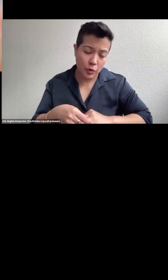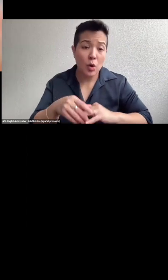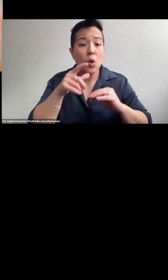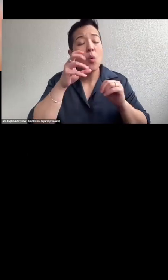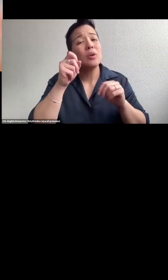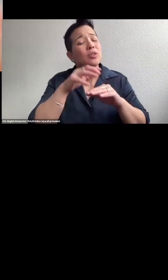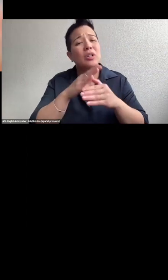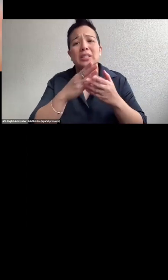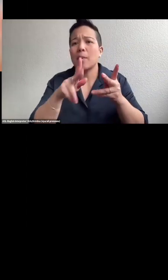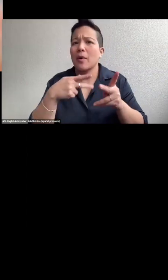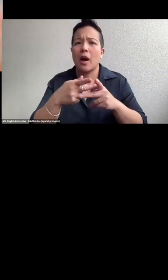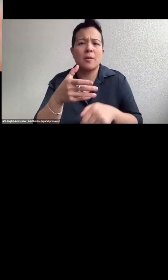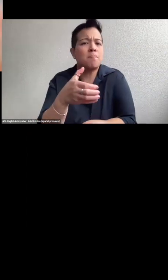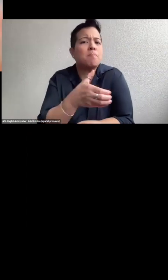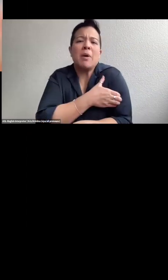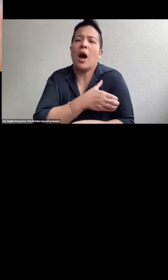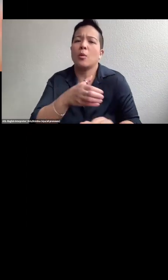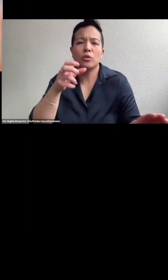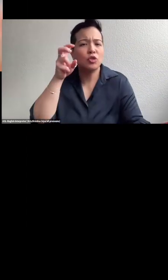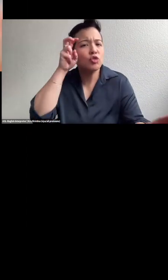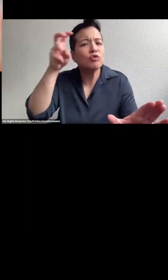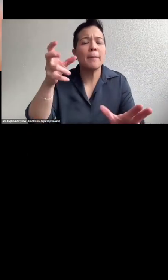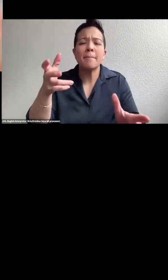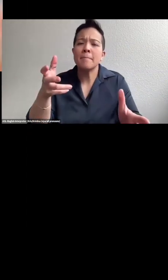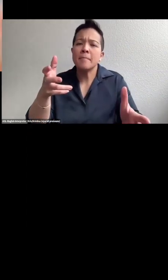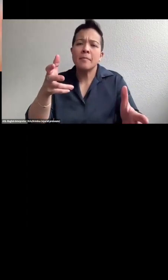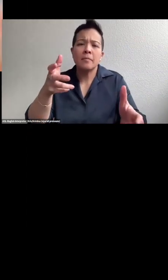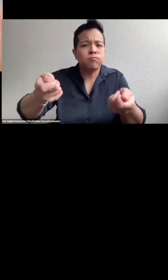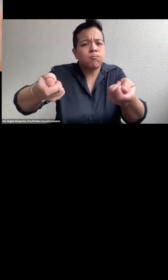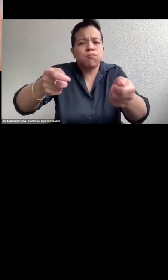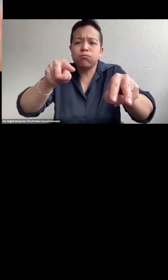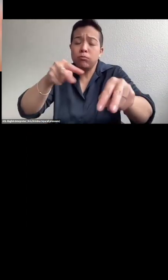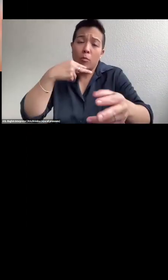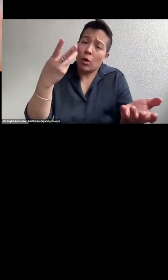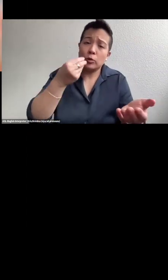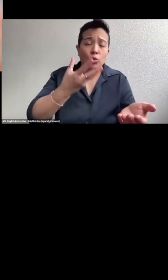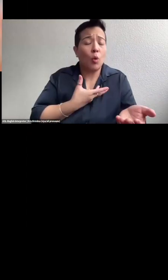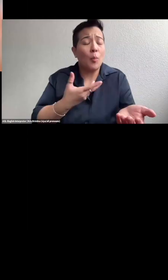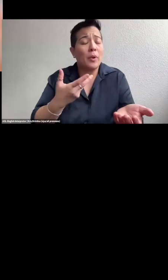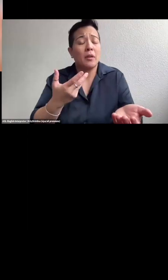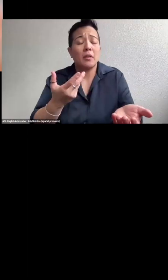kind of power trip, who even told me, well this kid